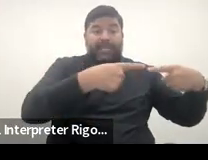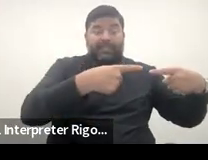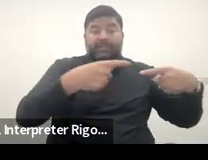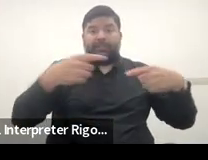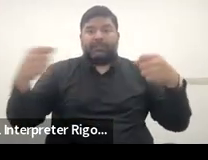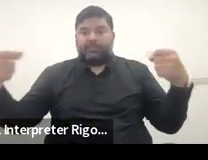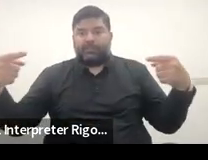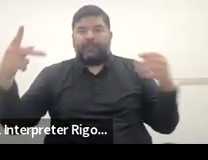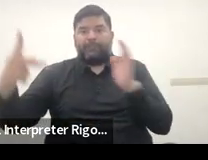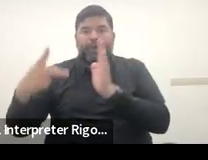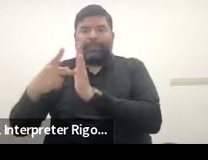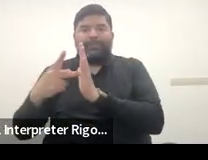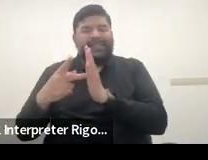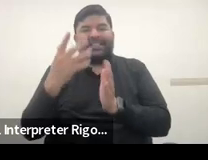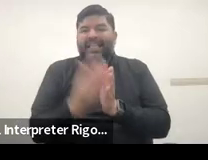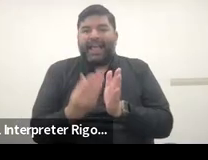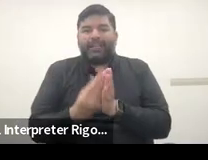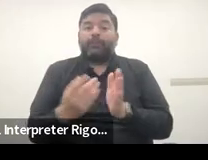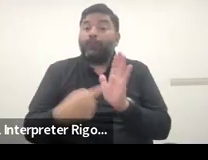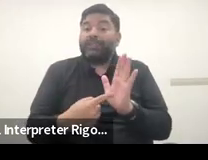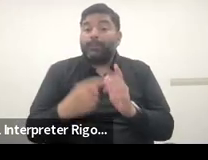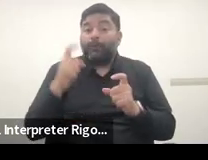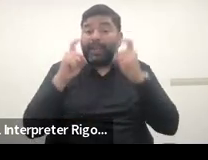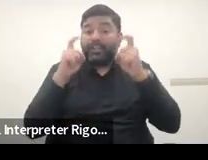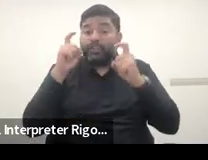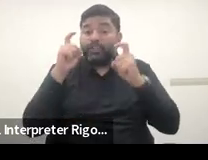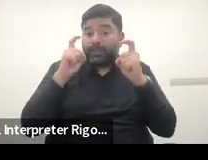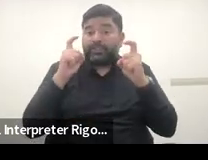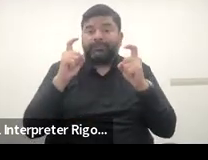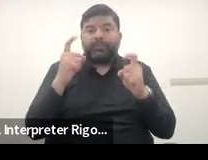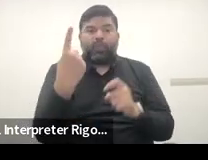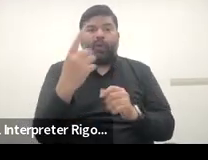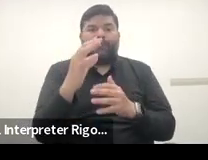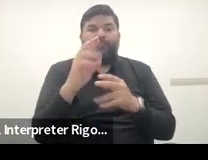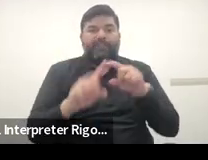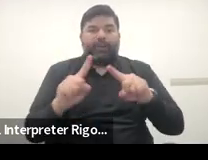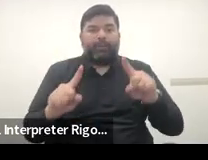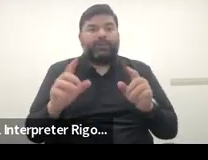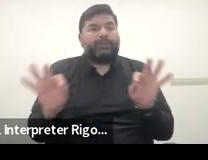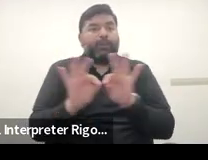expression is a variable that makes a difference for example UNDERSTAND versus DON'T-UNDERSTAND